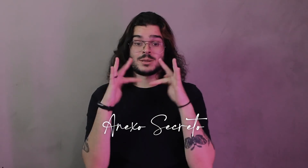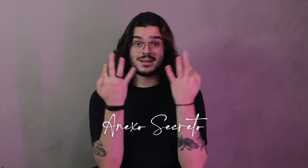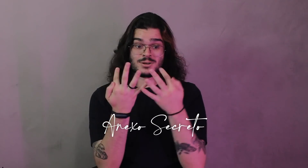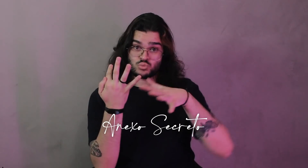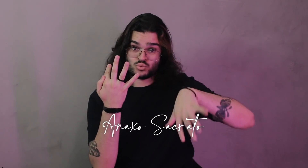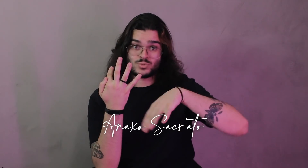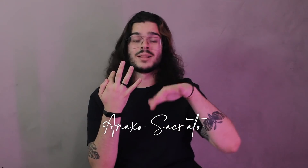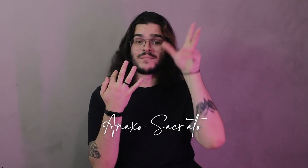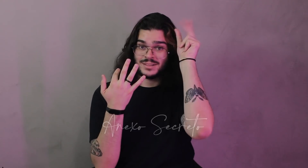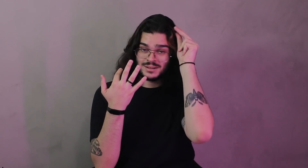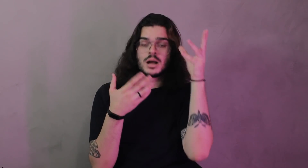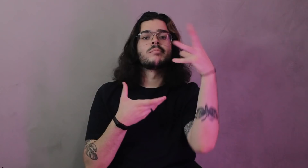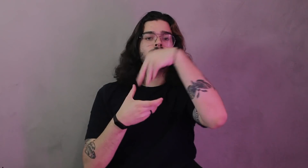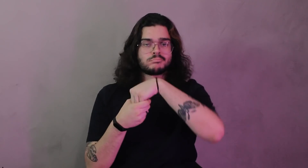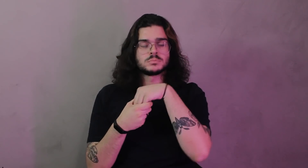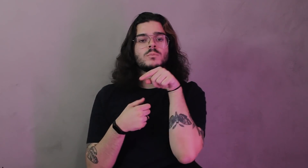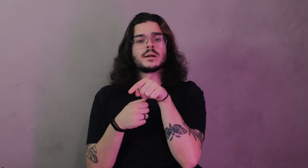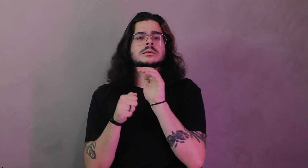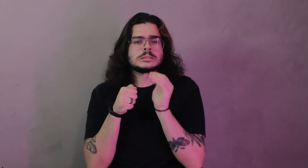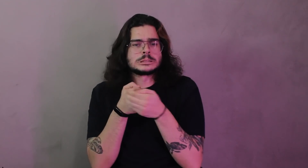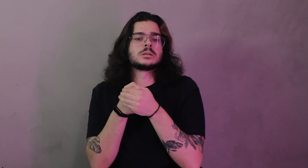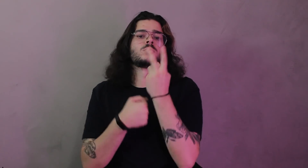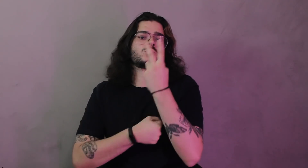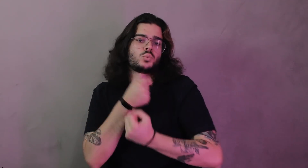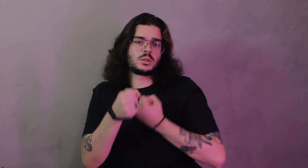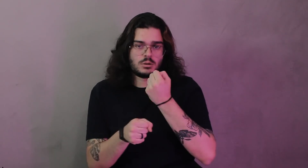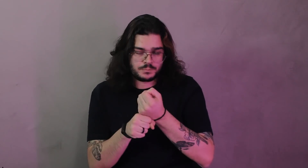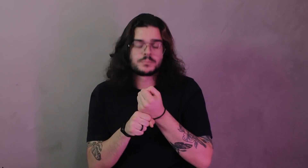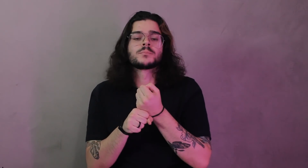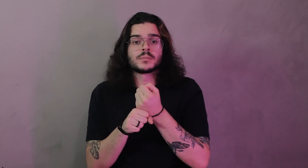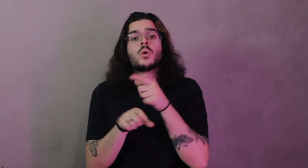The family took refuge for two years